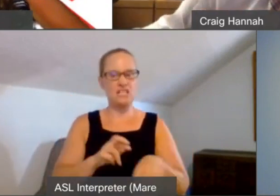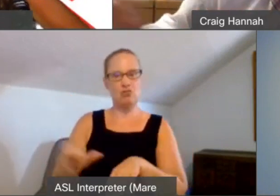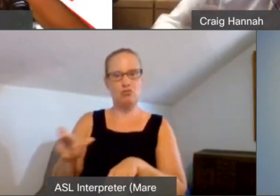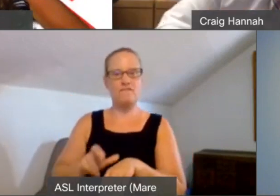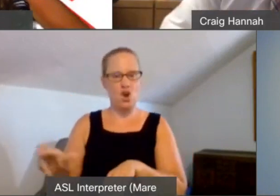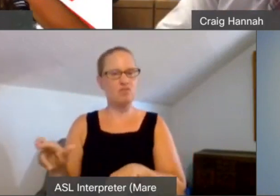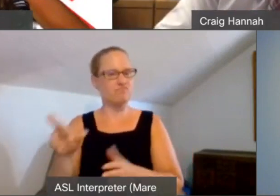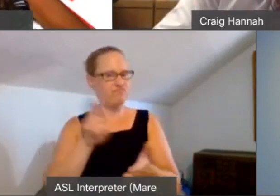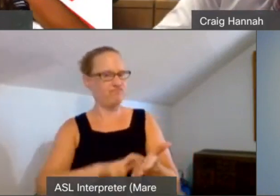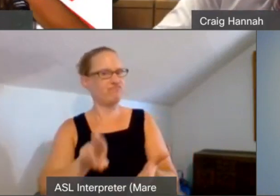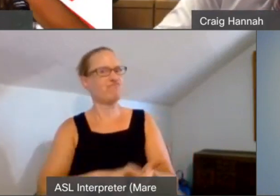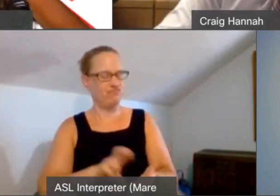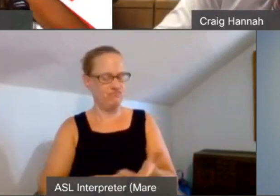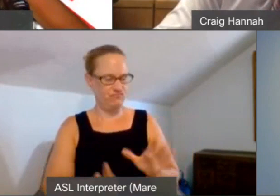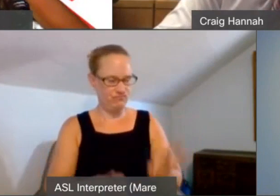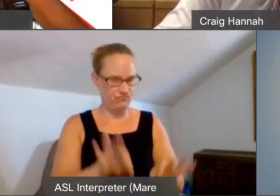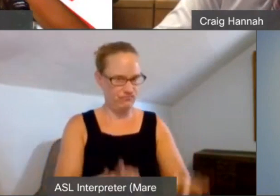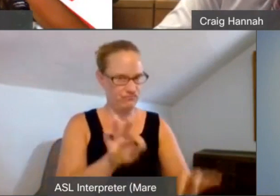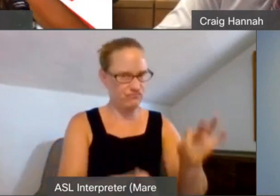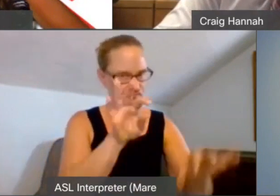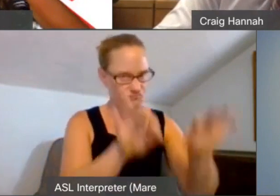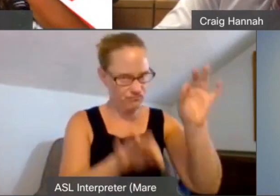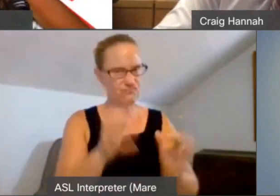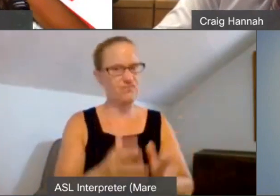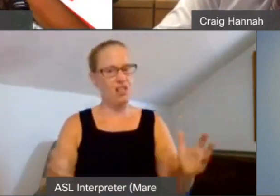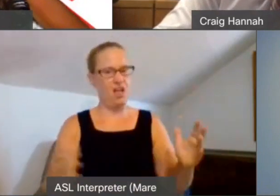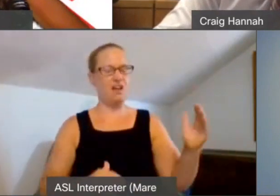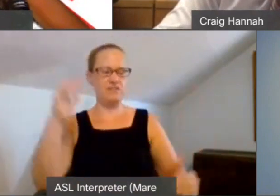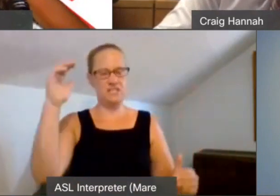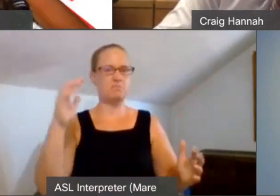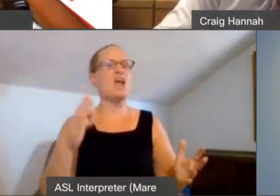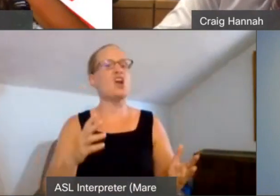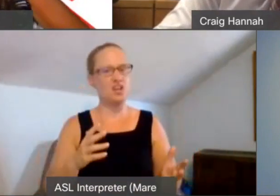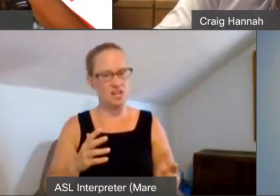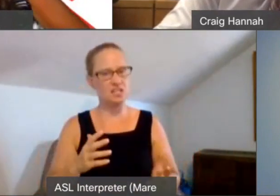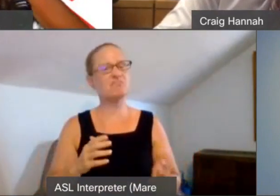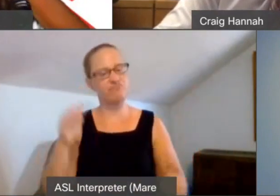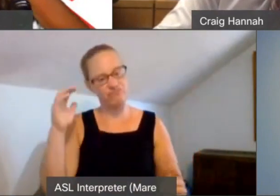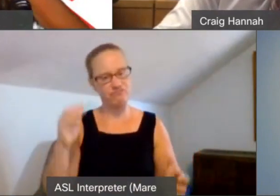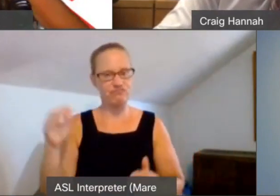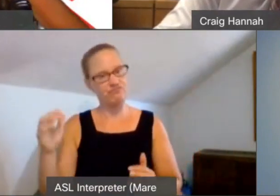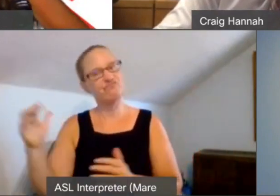that there are substantial disparities at every step along the entry pipeline.